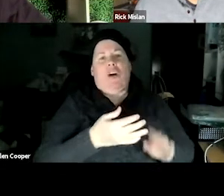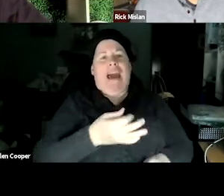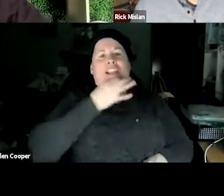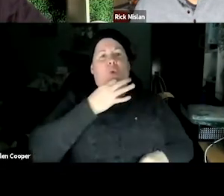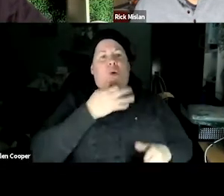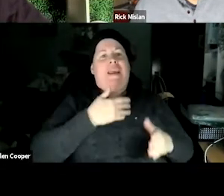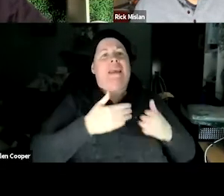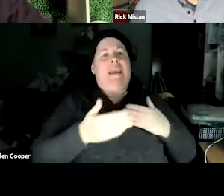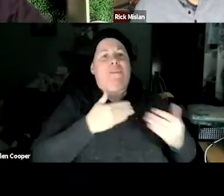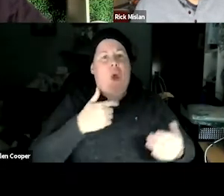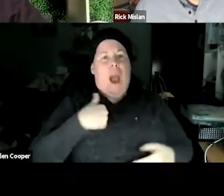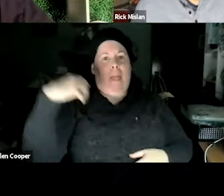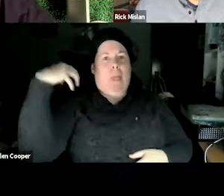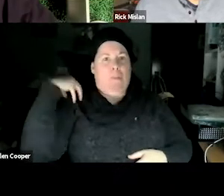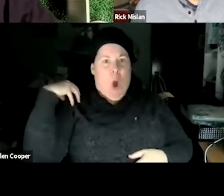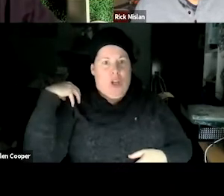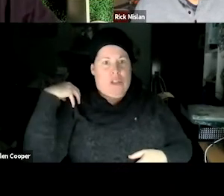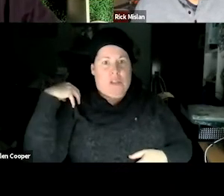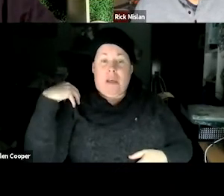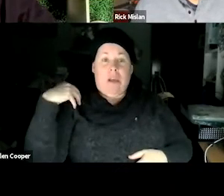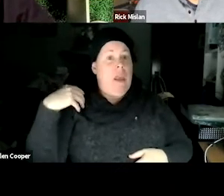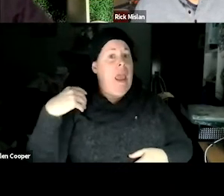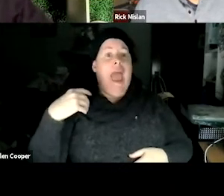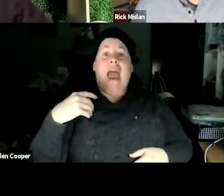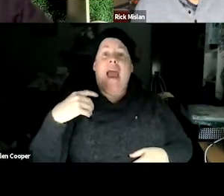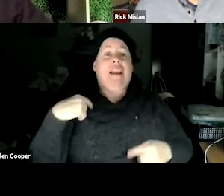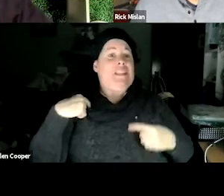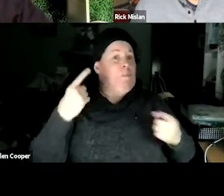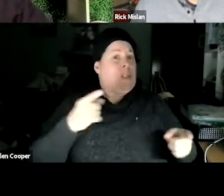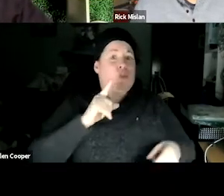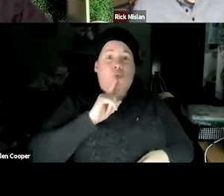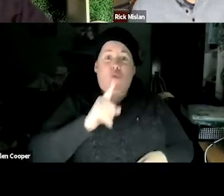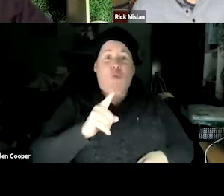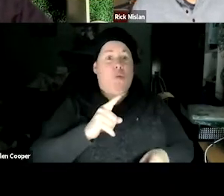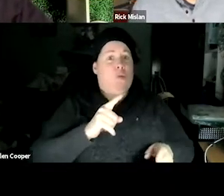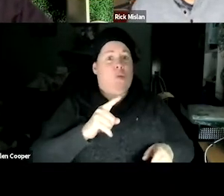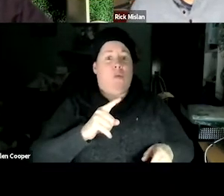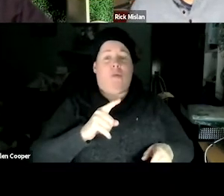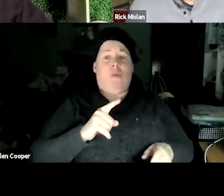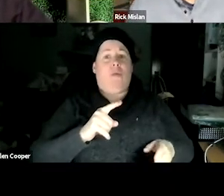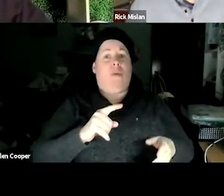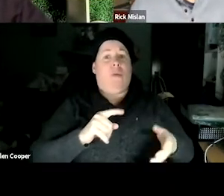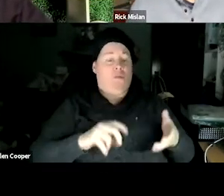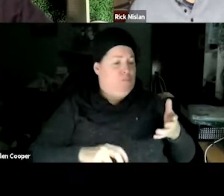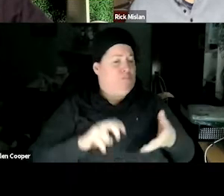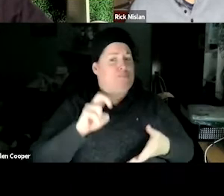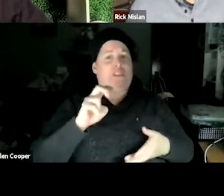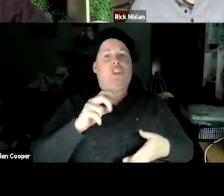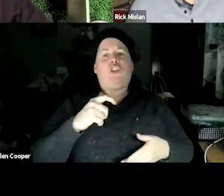And that is really held true for me for my career because it forces me to make sure I always know what I'm talking about.